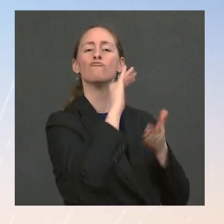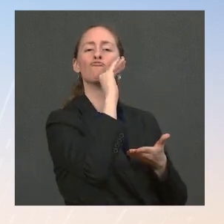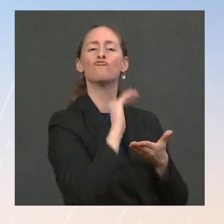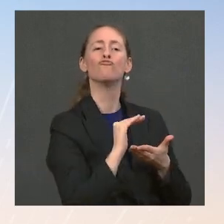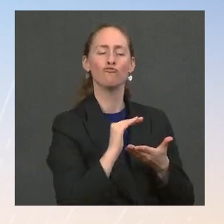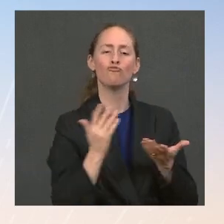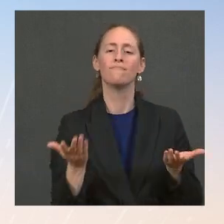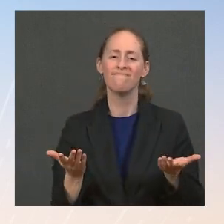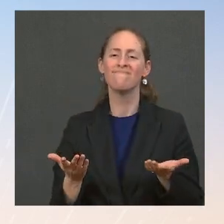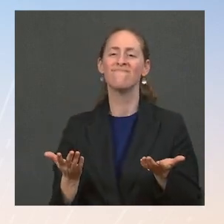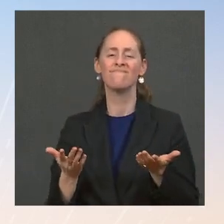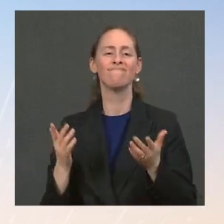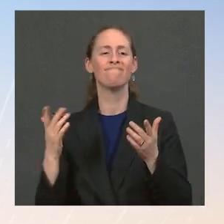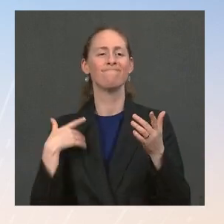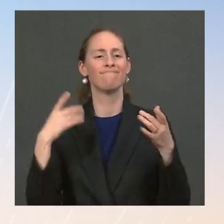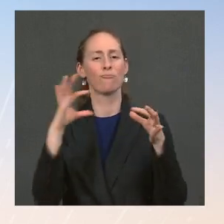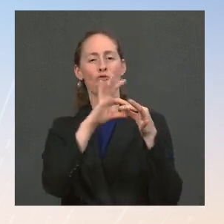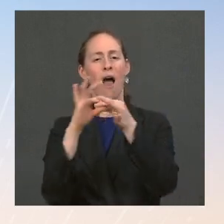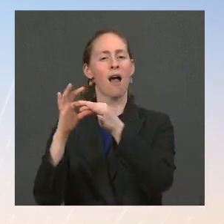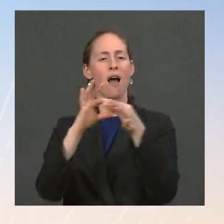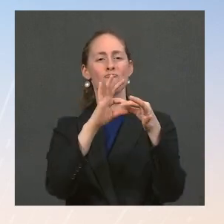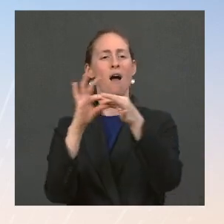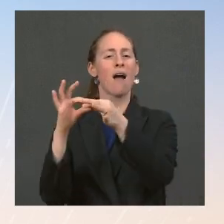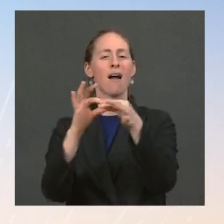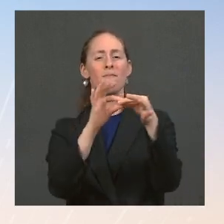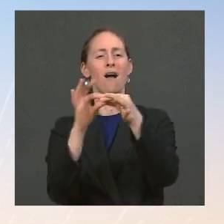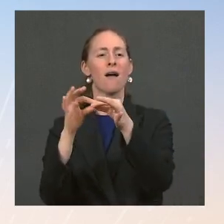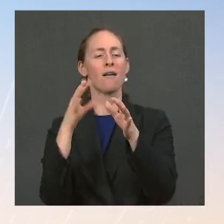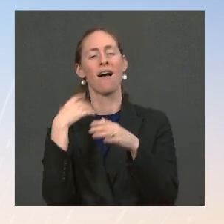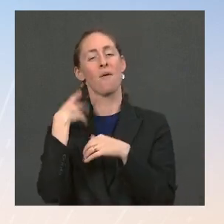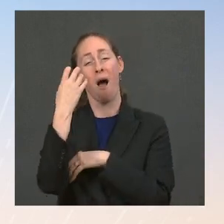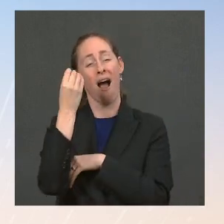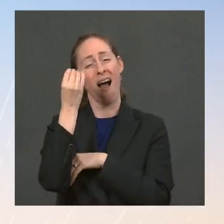as you know, there are different issues as it relates to the supply chain in different industries.